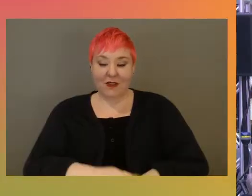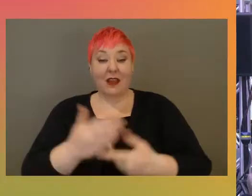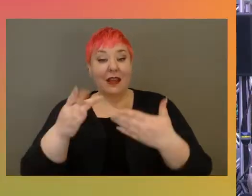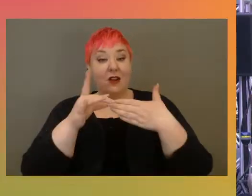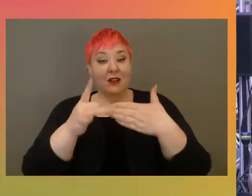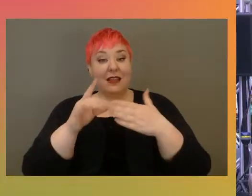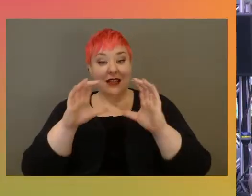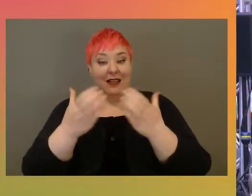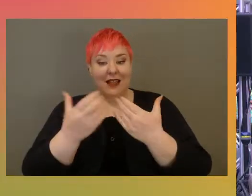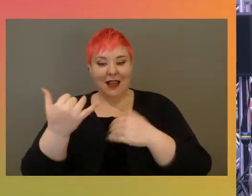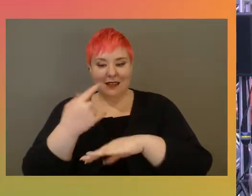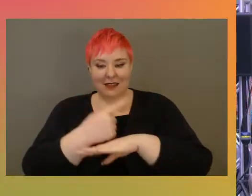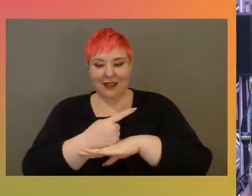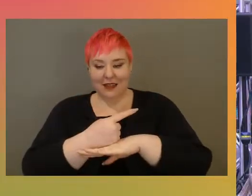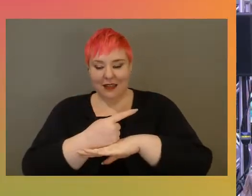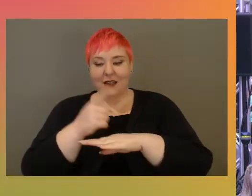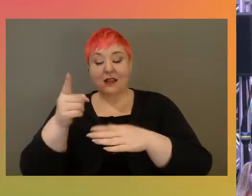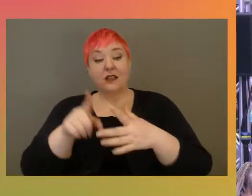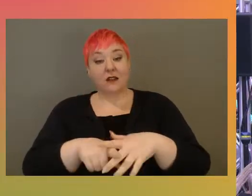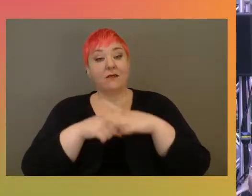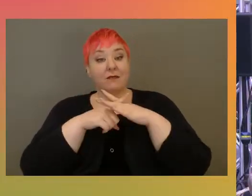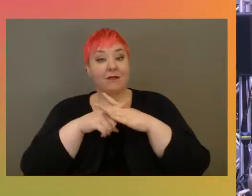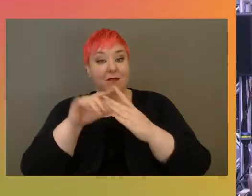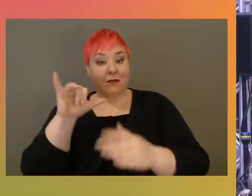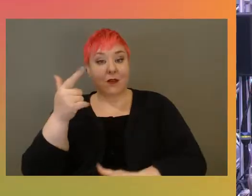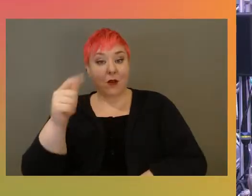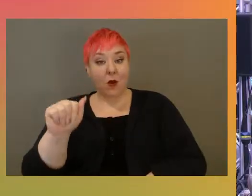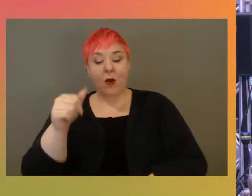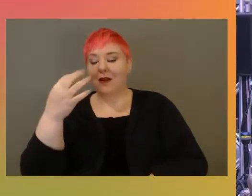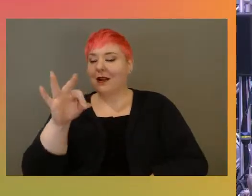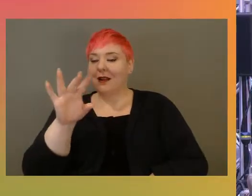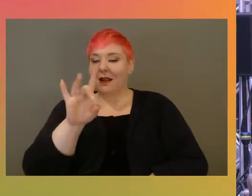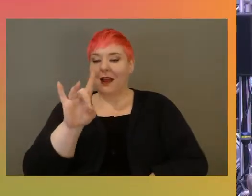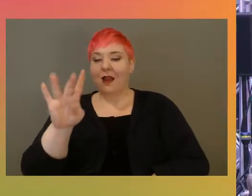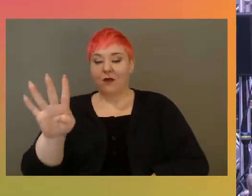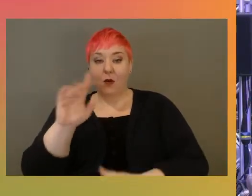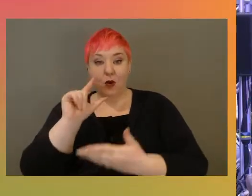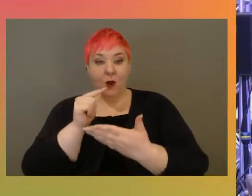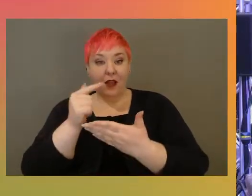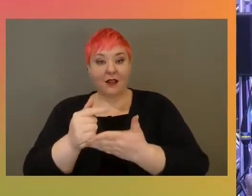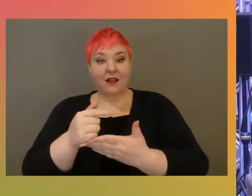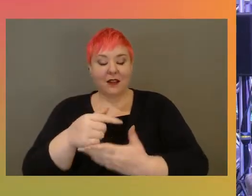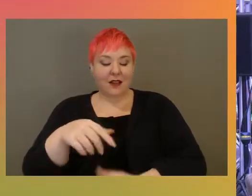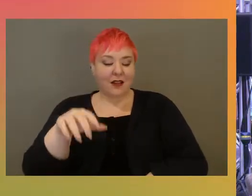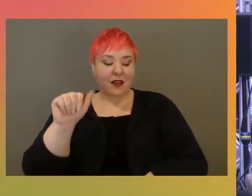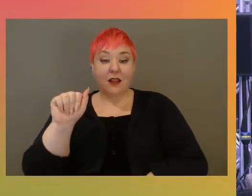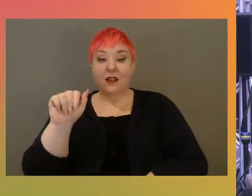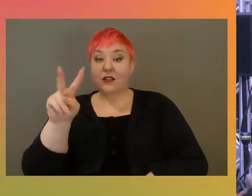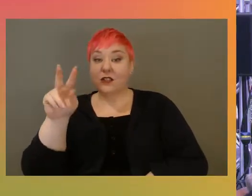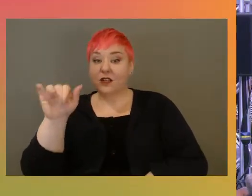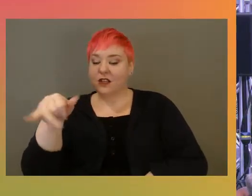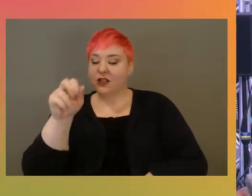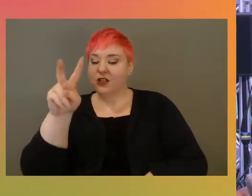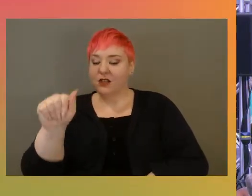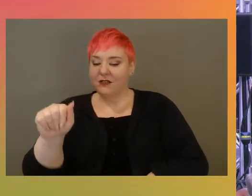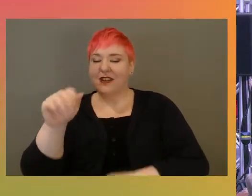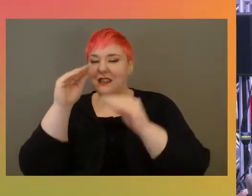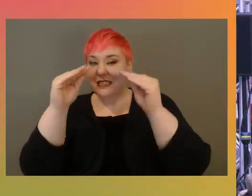THANK YOU SO MUCH.